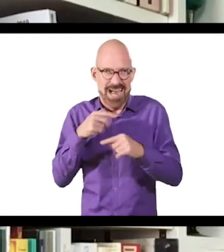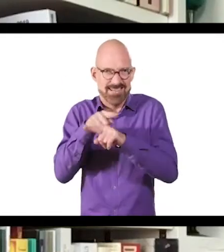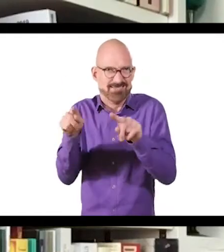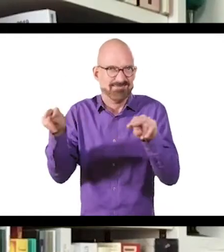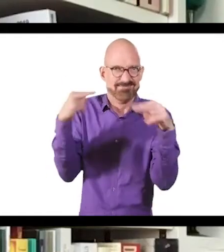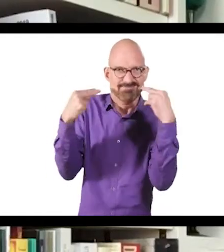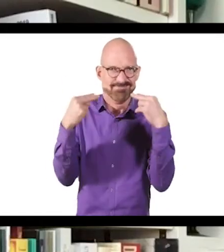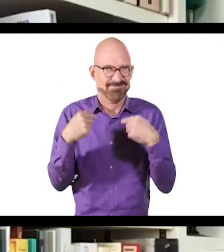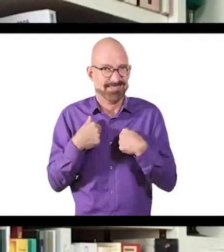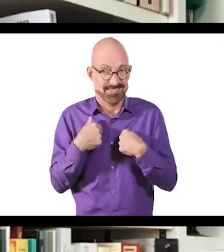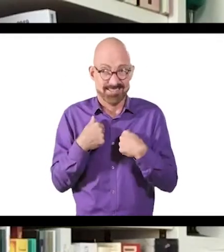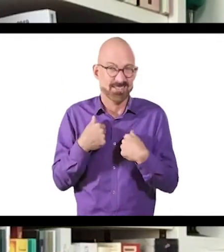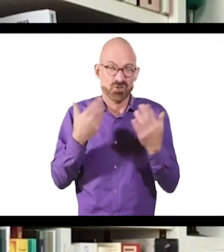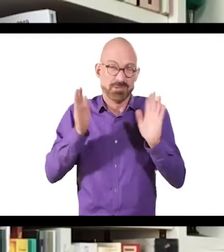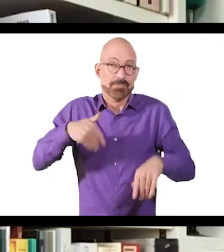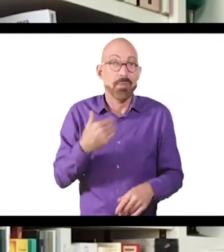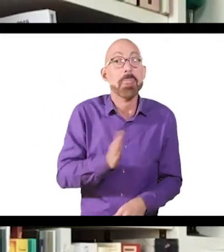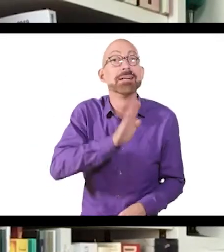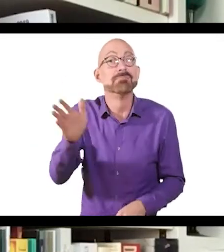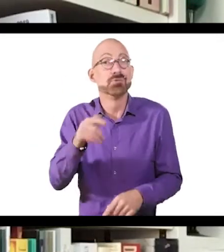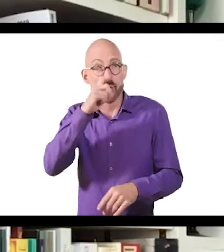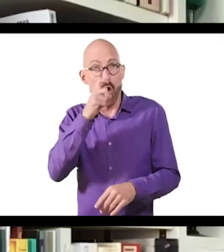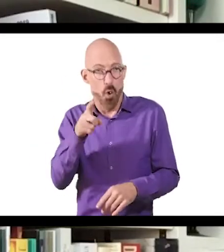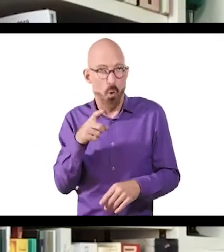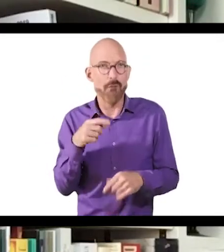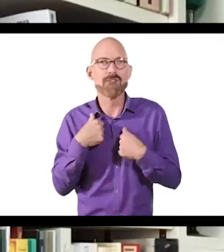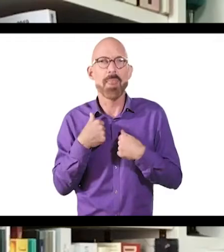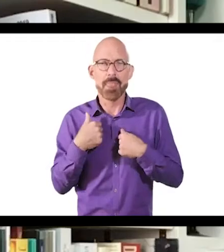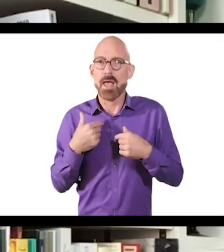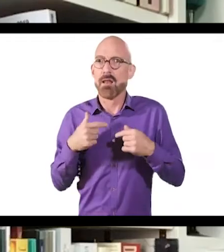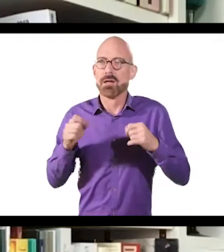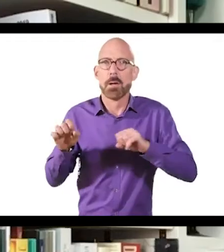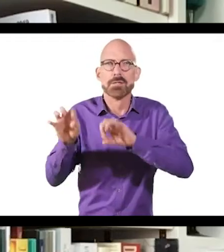And it closed over Hove promenade and I skated round in circles thinking,